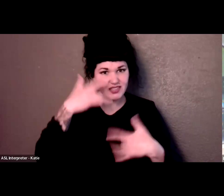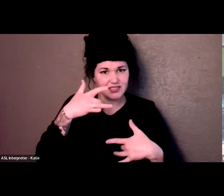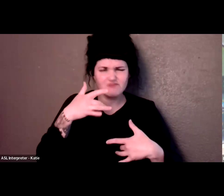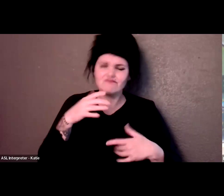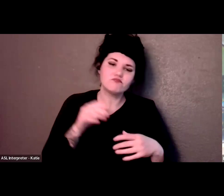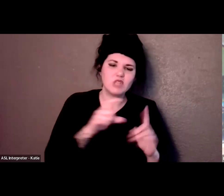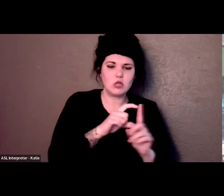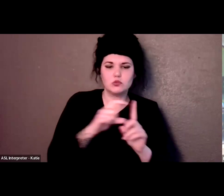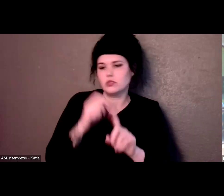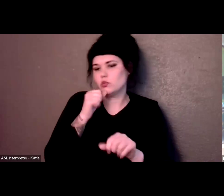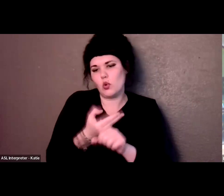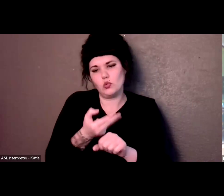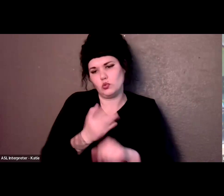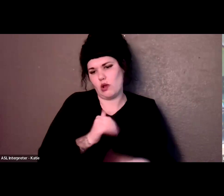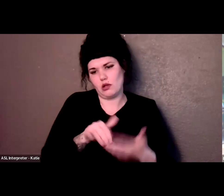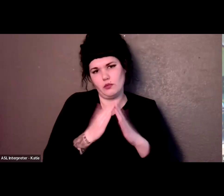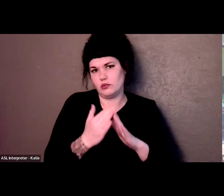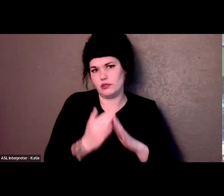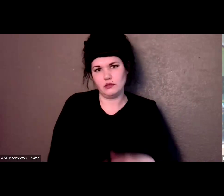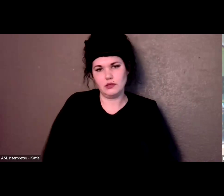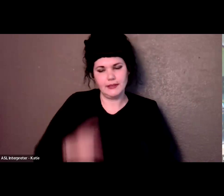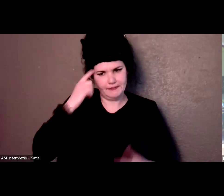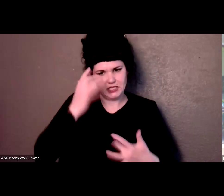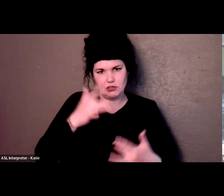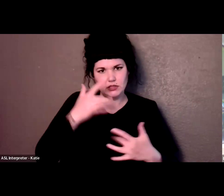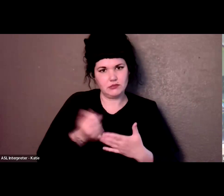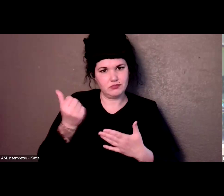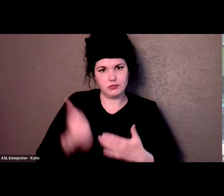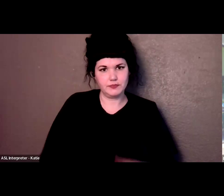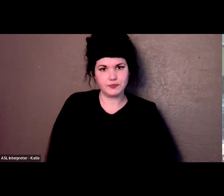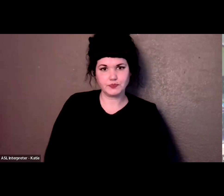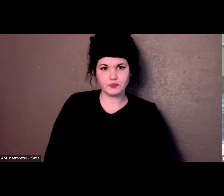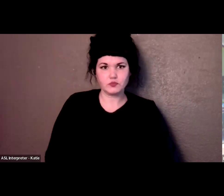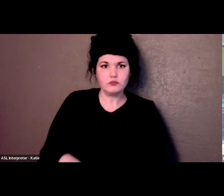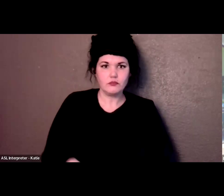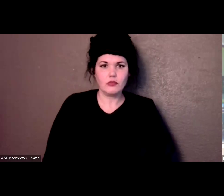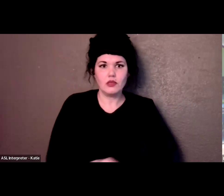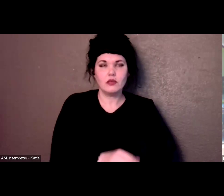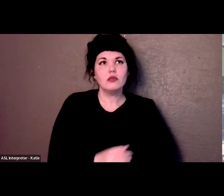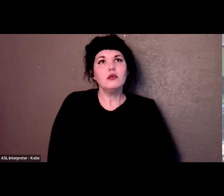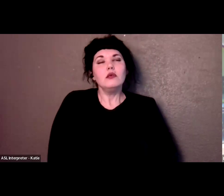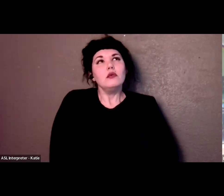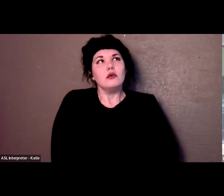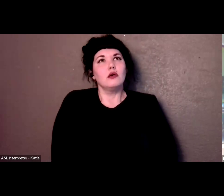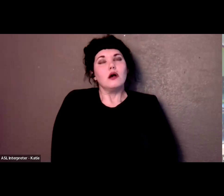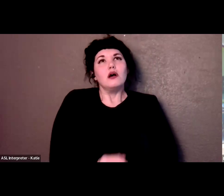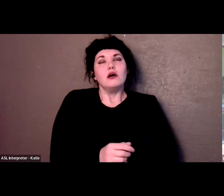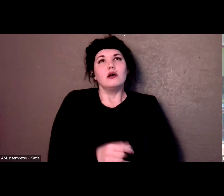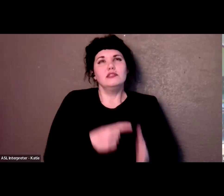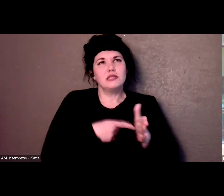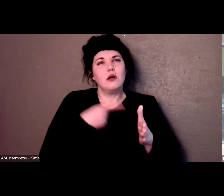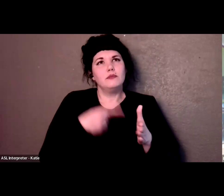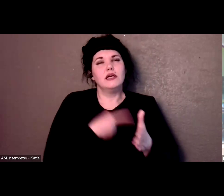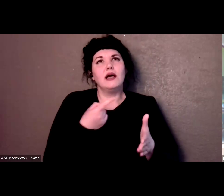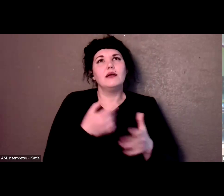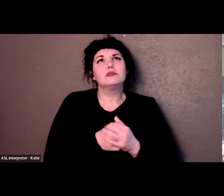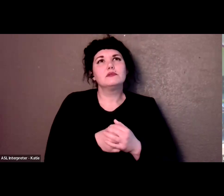sometimes like what's next? If you're told that your brain is broken and that's